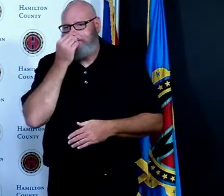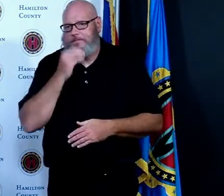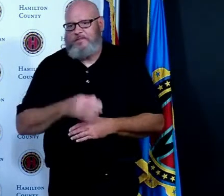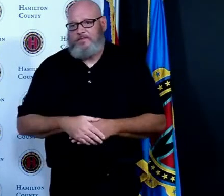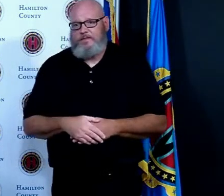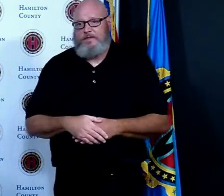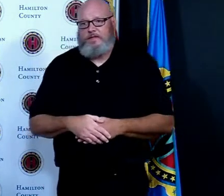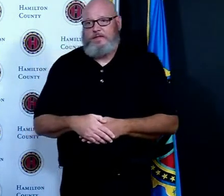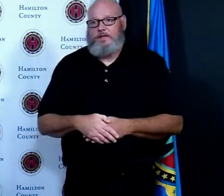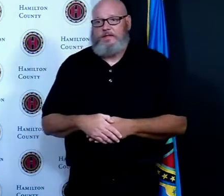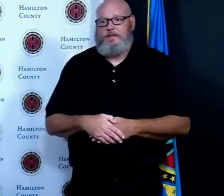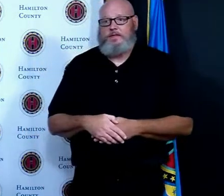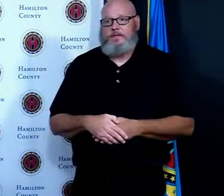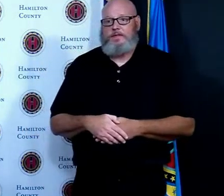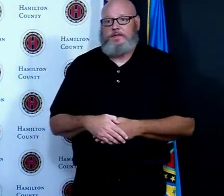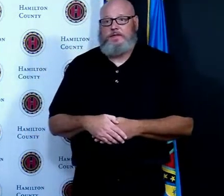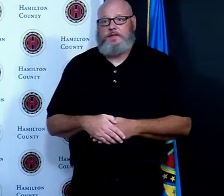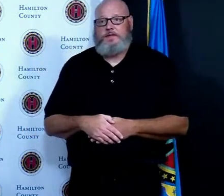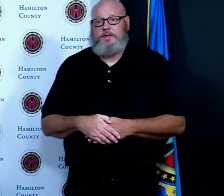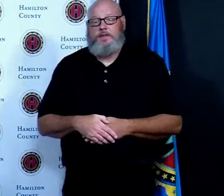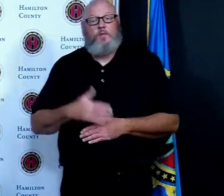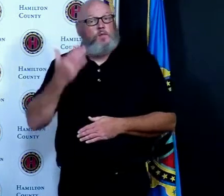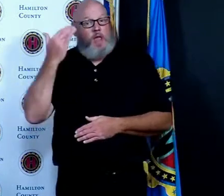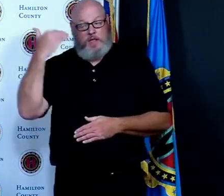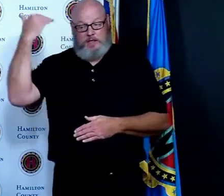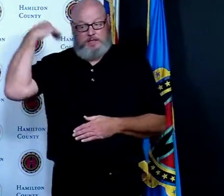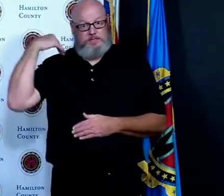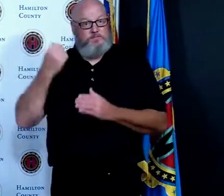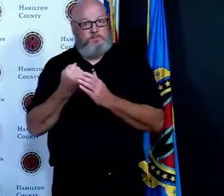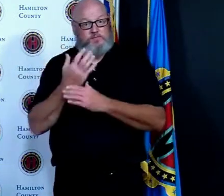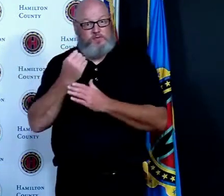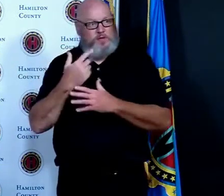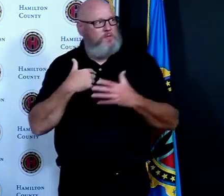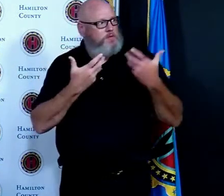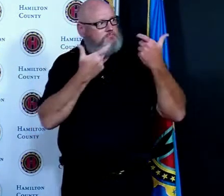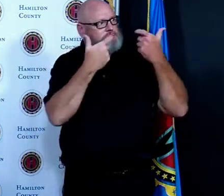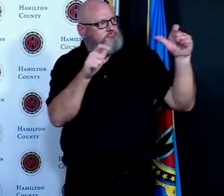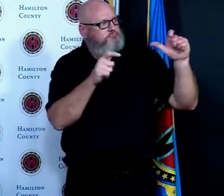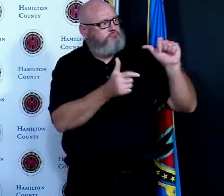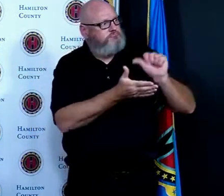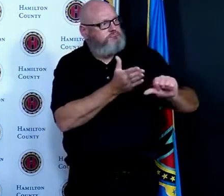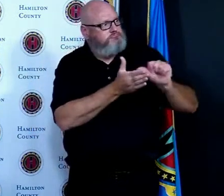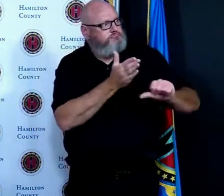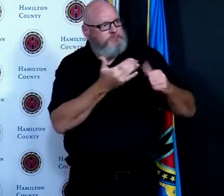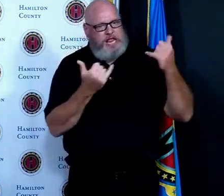been reduced if not eliminated you know we have each one of the healthcare systems has plans in